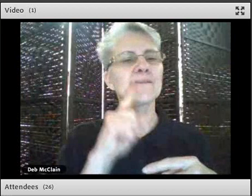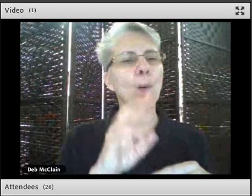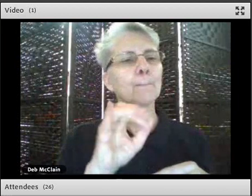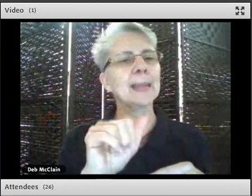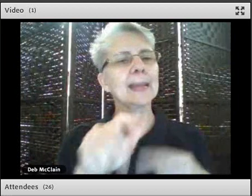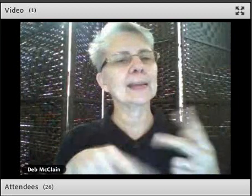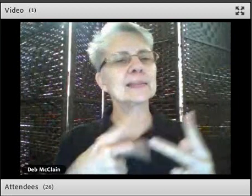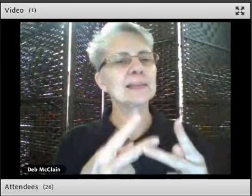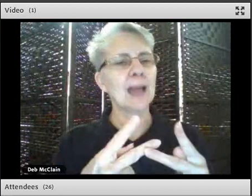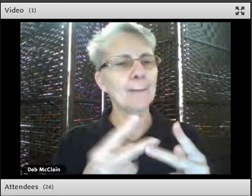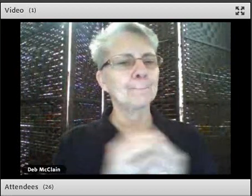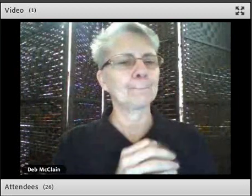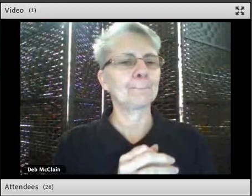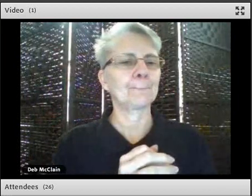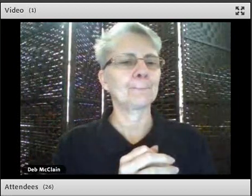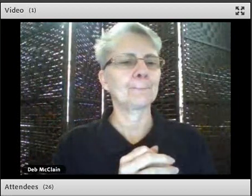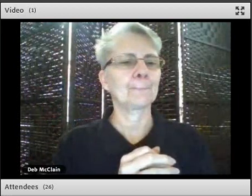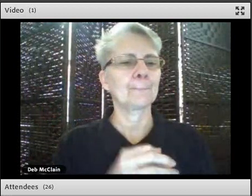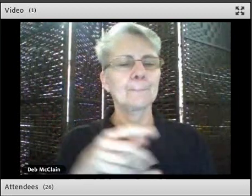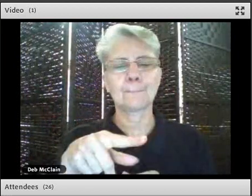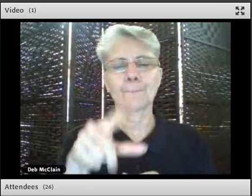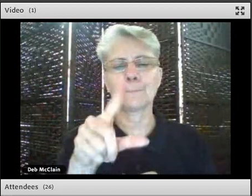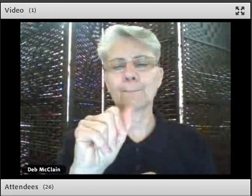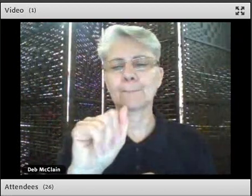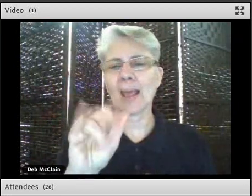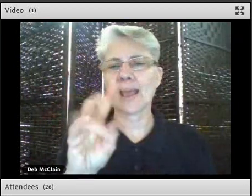we don't need a computer to make use of them.